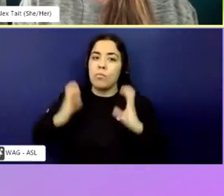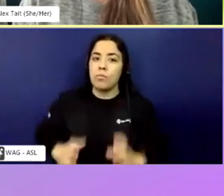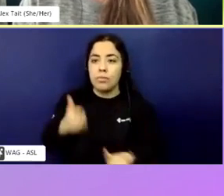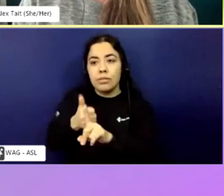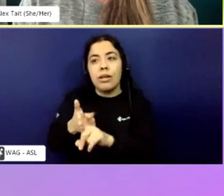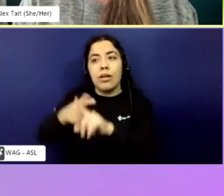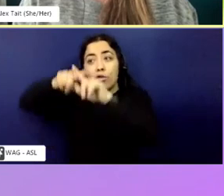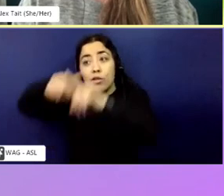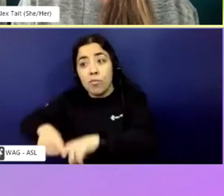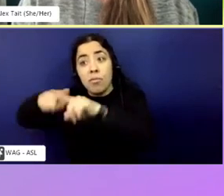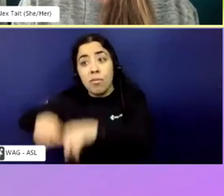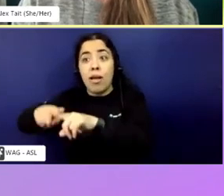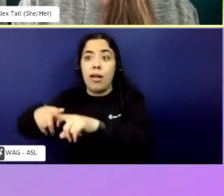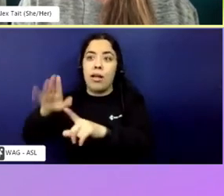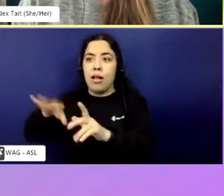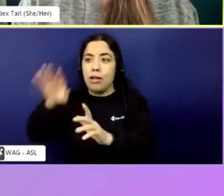icons! I am constantly trying